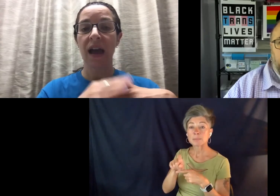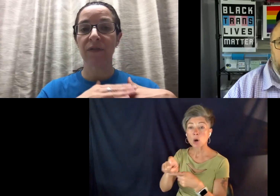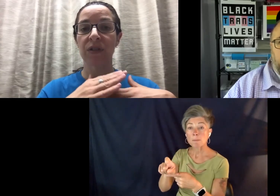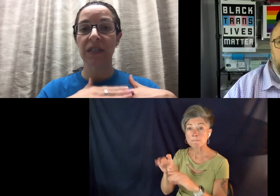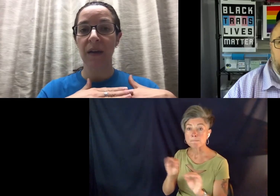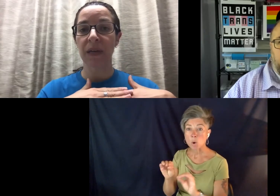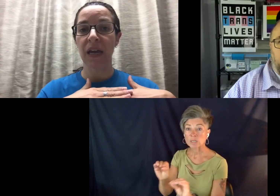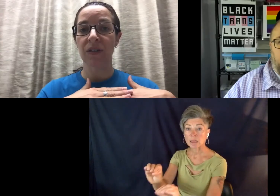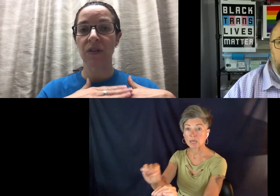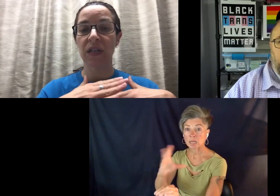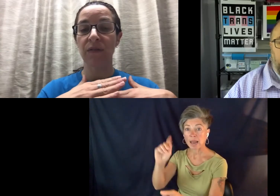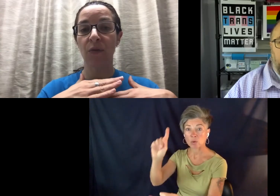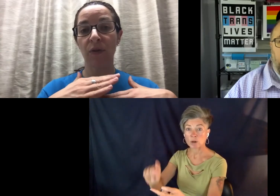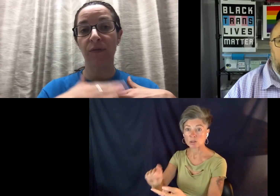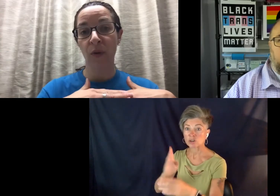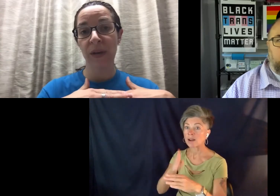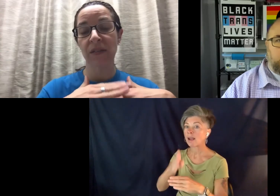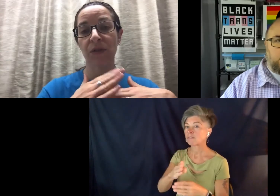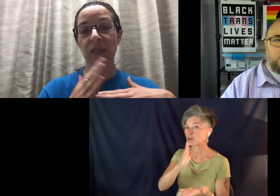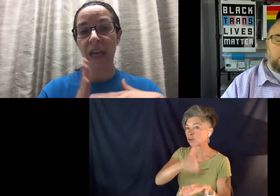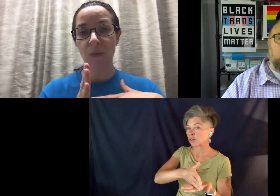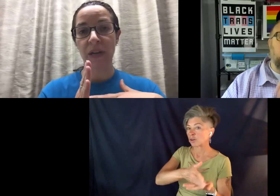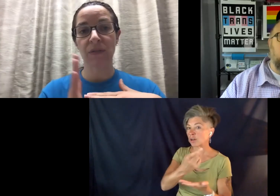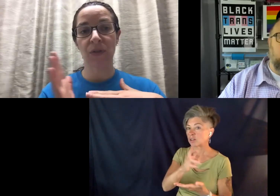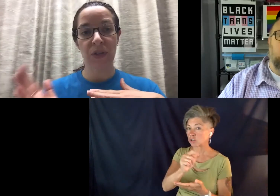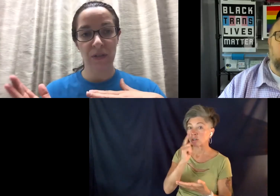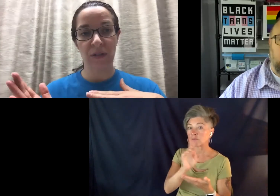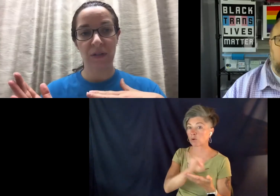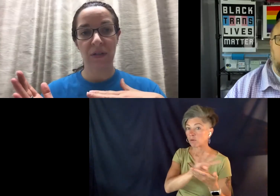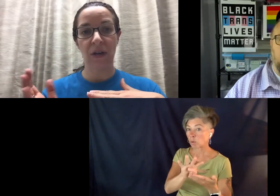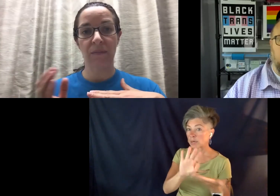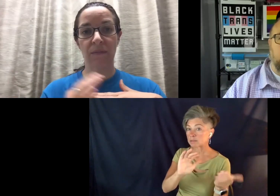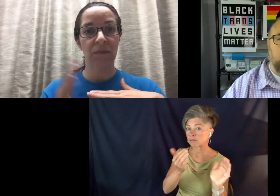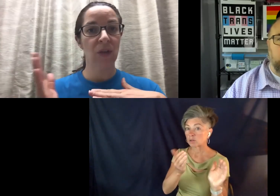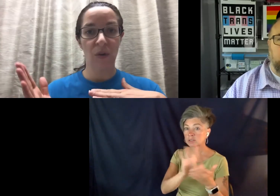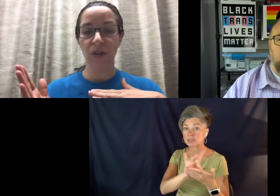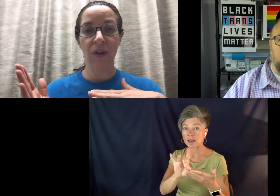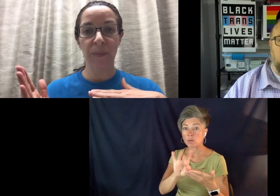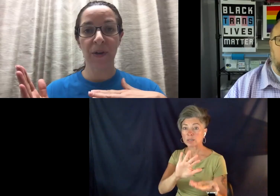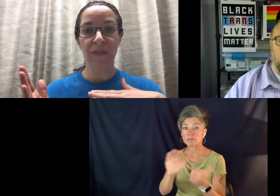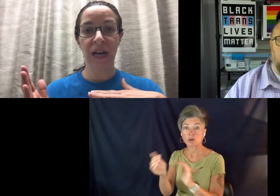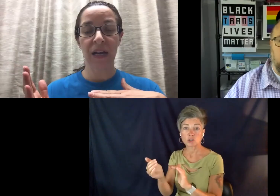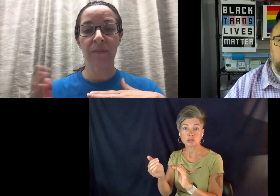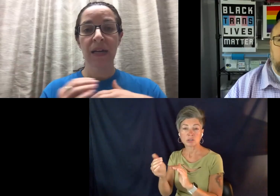after stopping HRT for four weeks versus eight weeks versus, you know, a longer period of time.